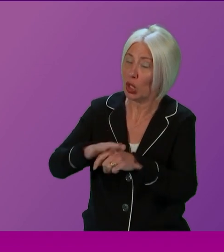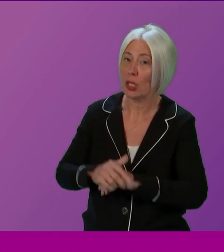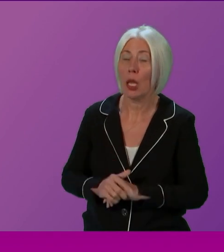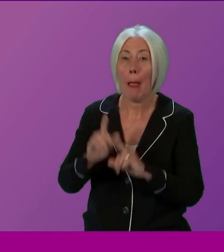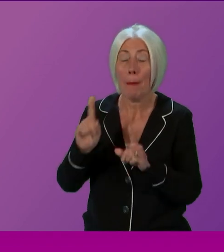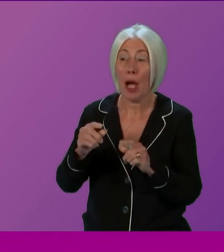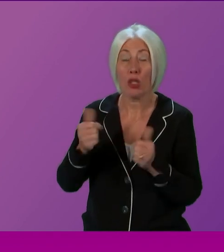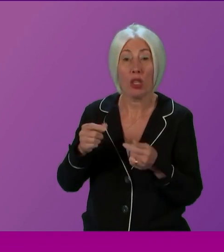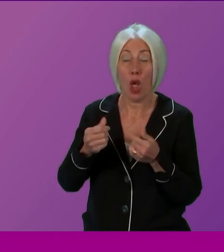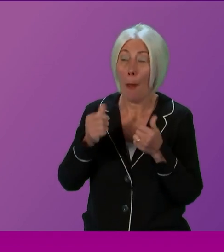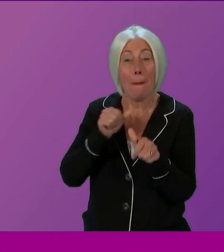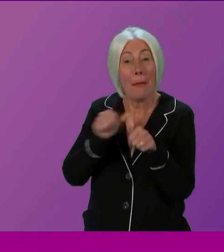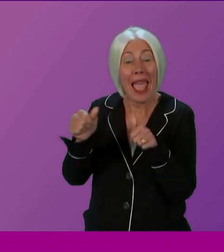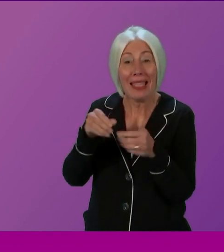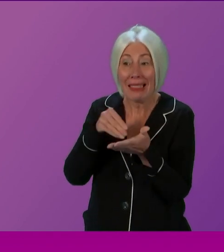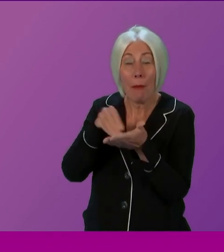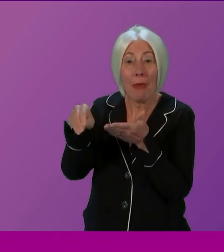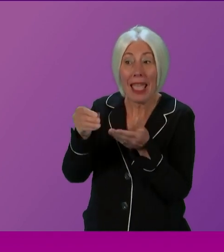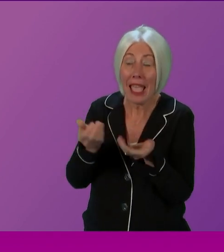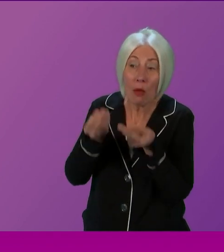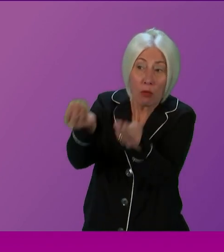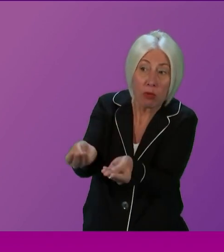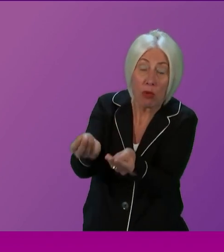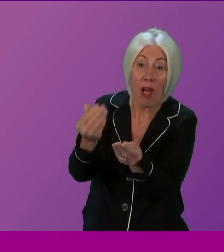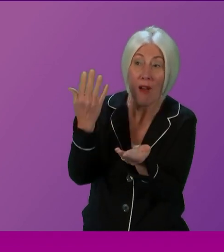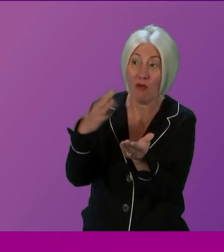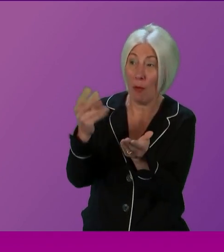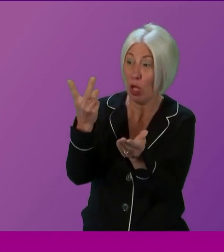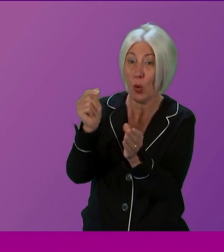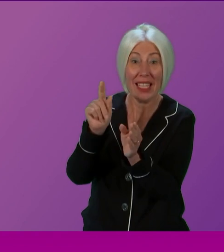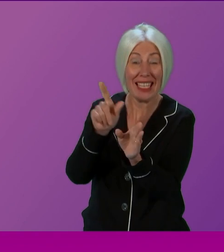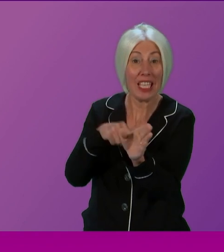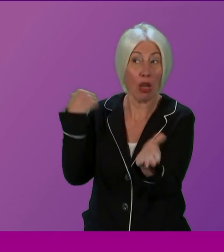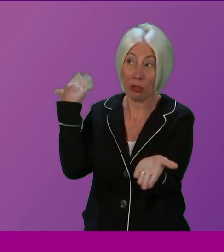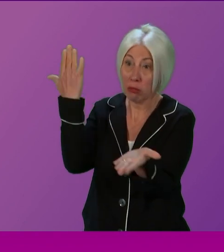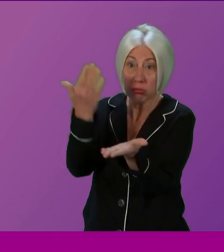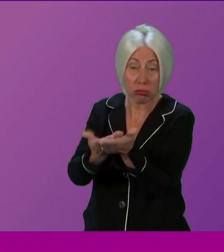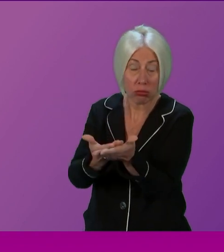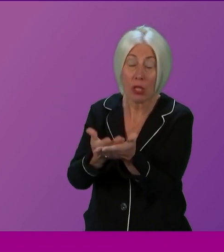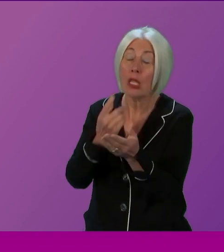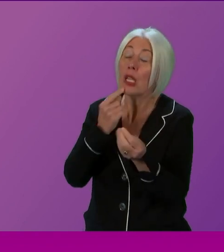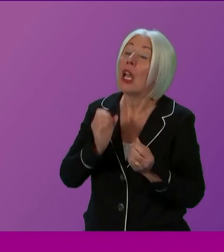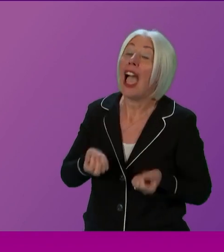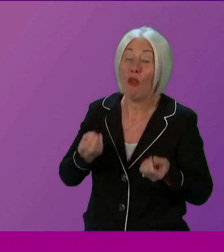the best pay offer to teachers in more than 20 years. Delivering it will require the Scottish